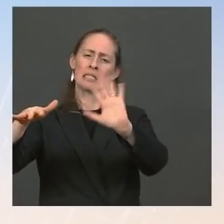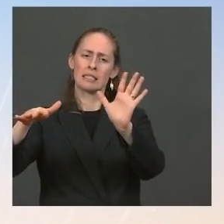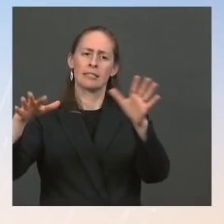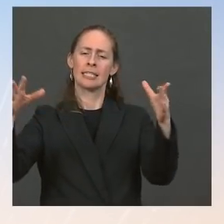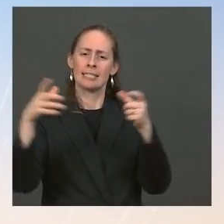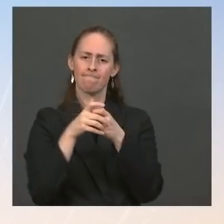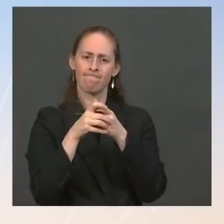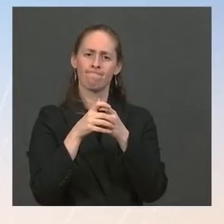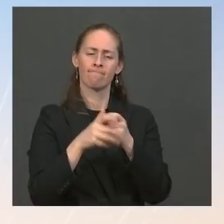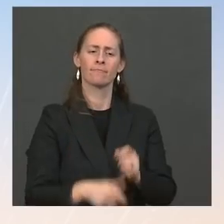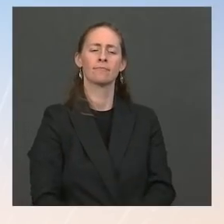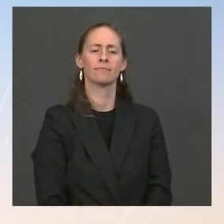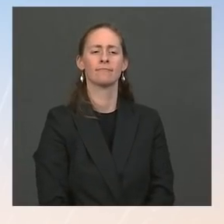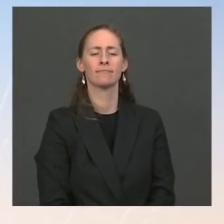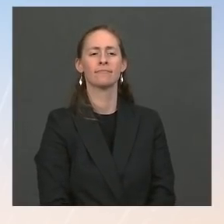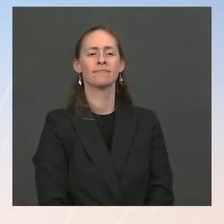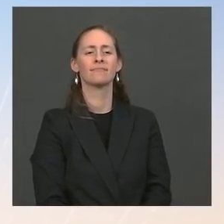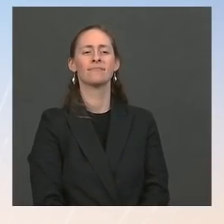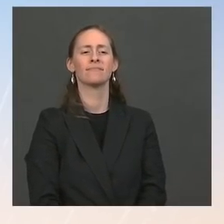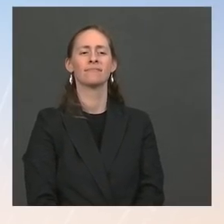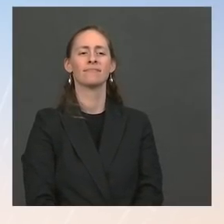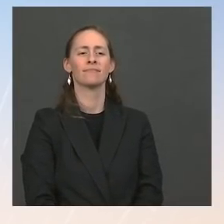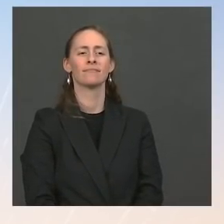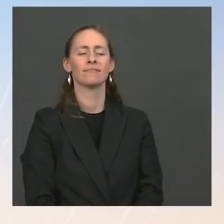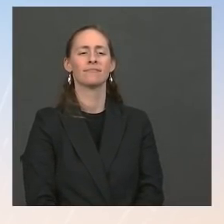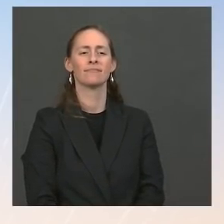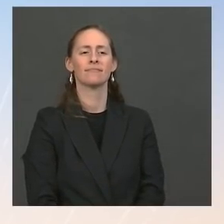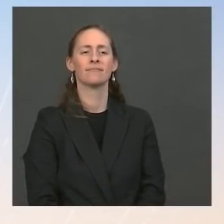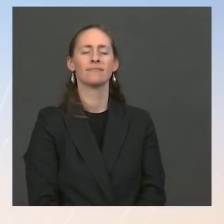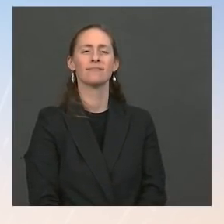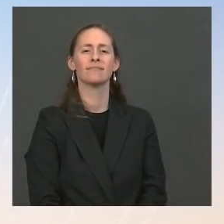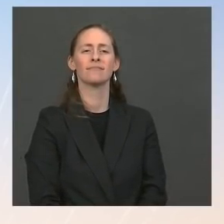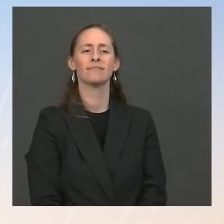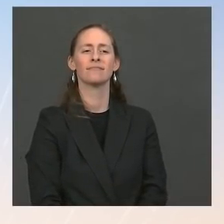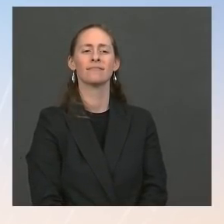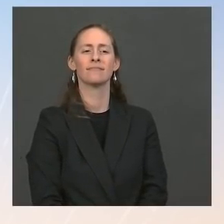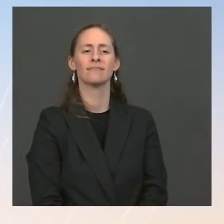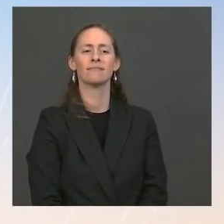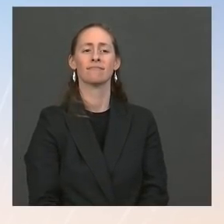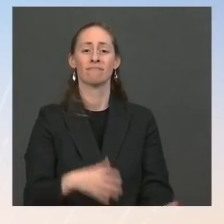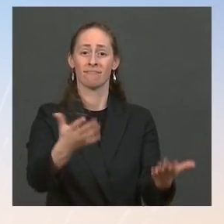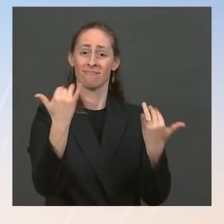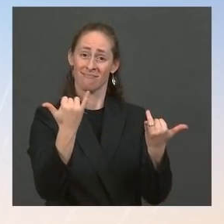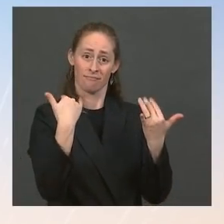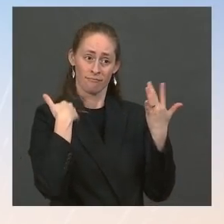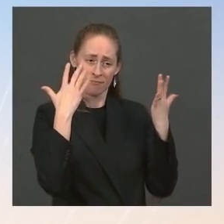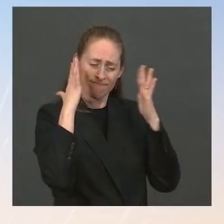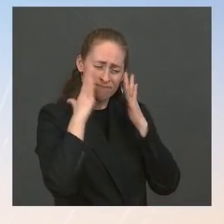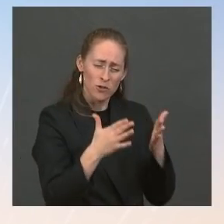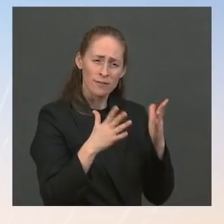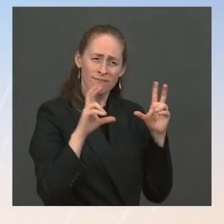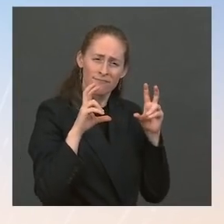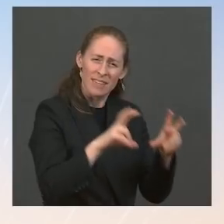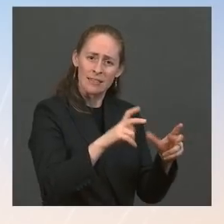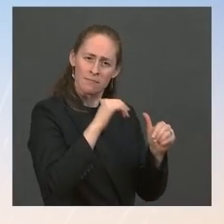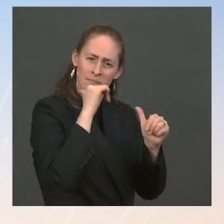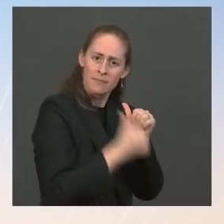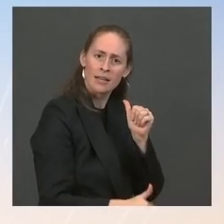and how our time has been consumed here is by getting this bill across the finish line. There's absolutely no regrets across -- about that.